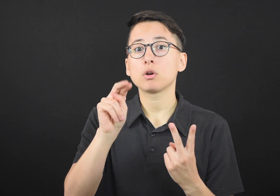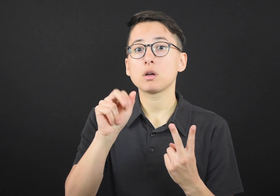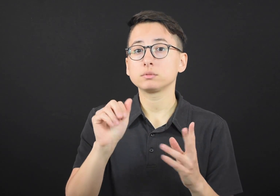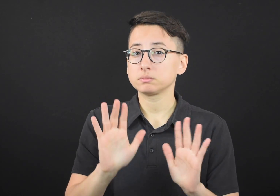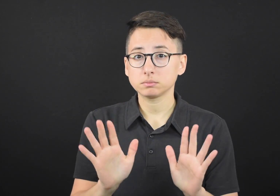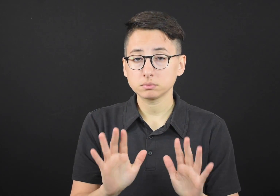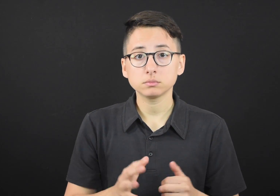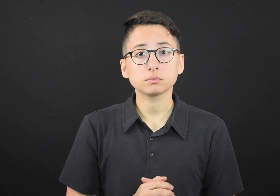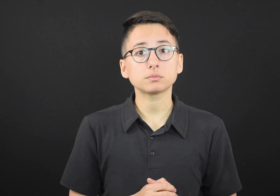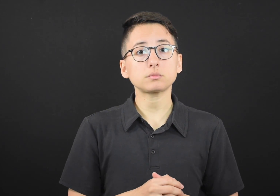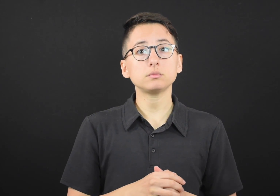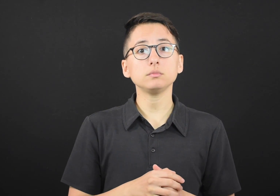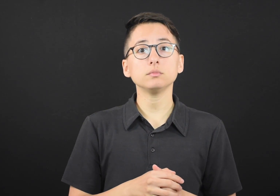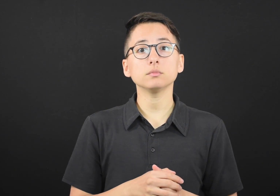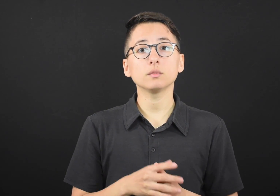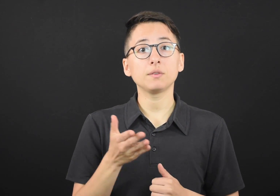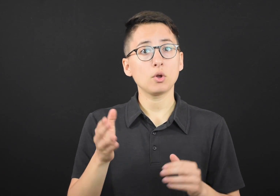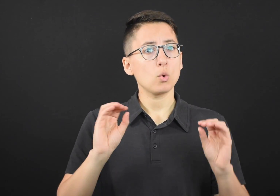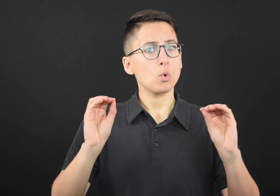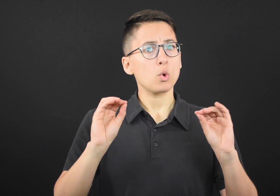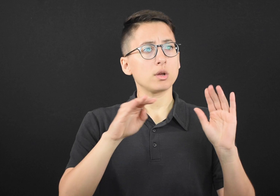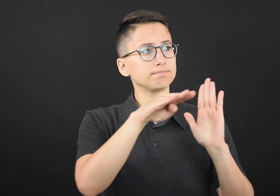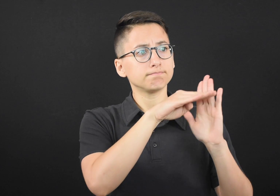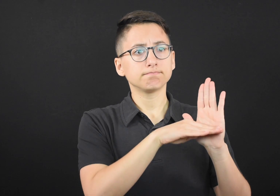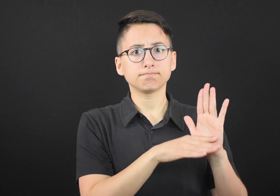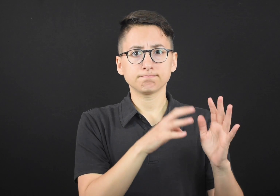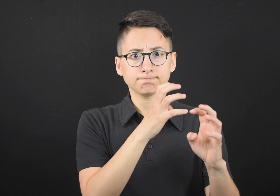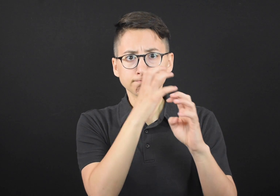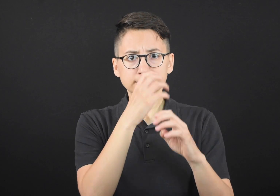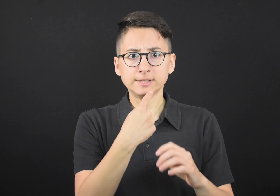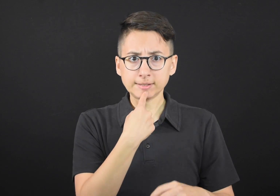While it is not strictly stated that children with a history of severe